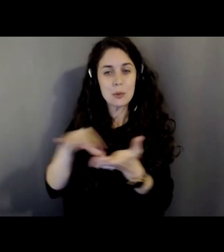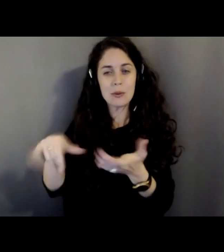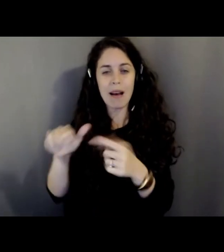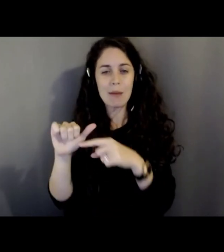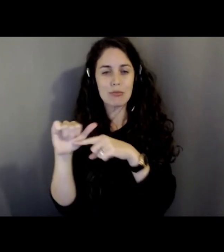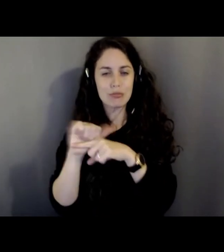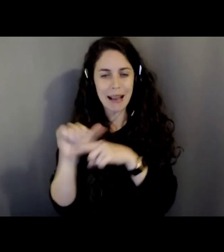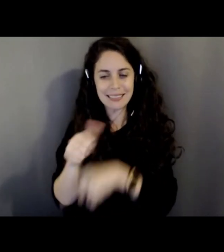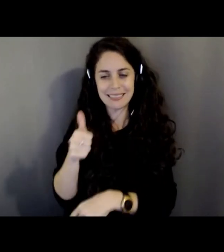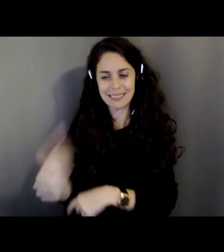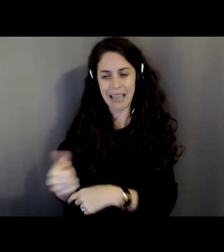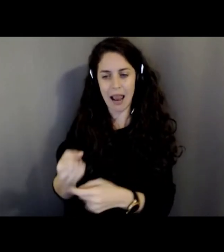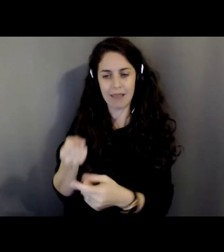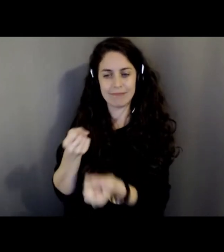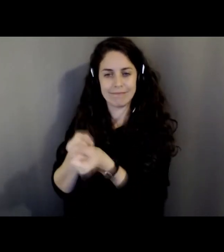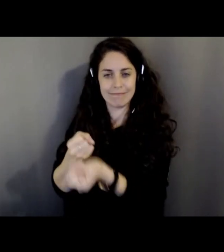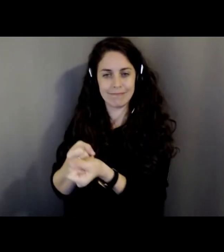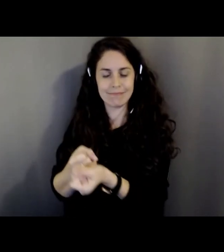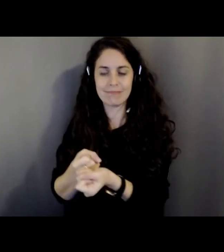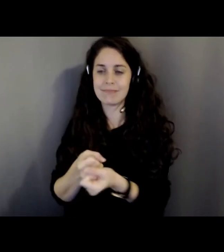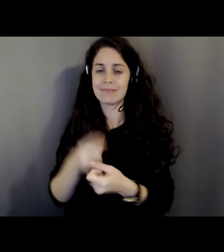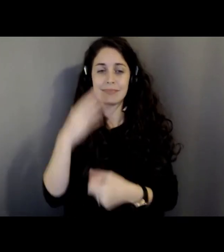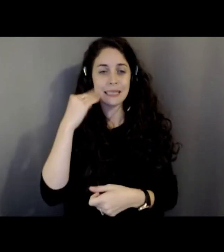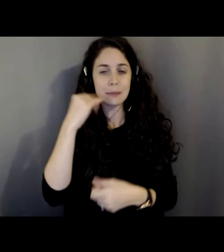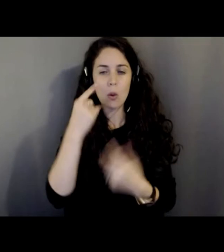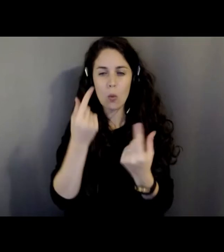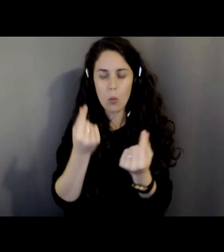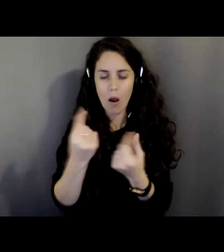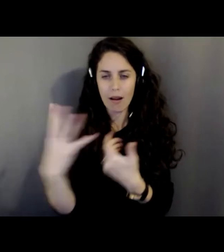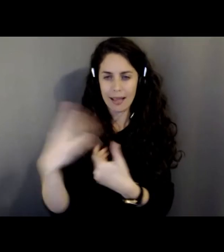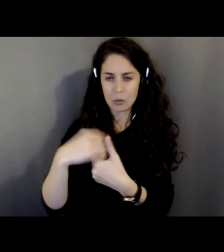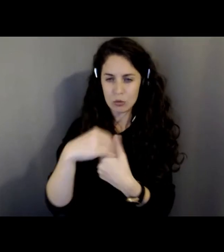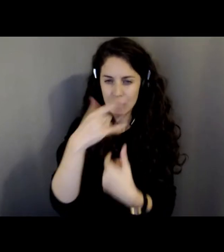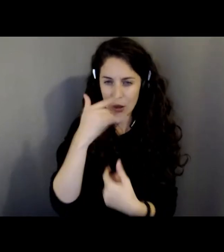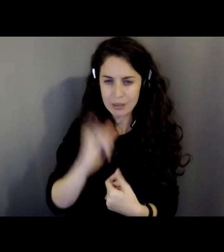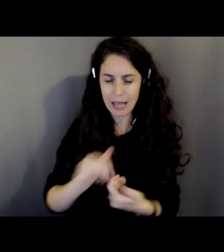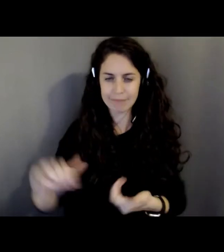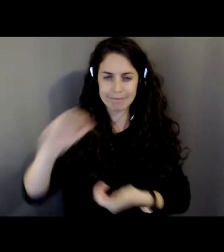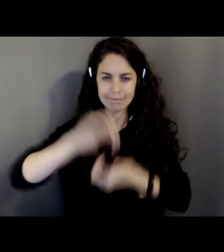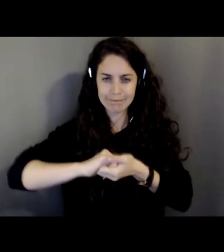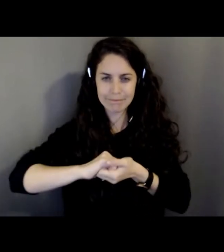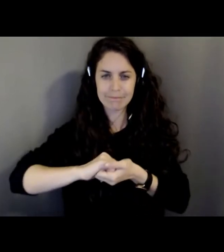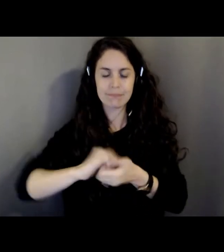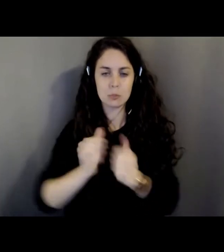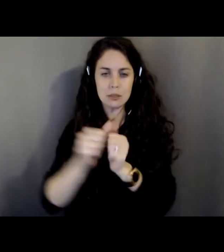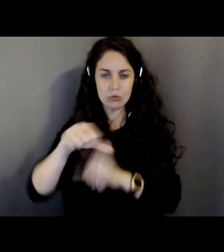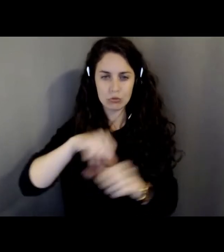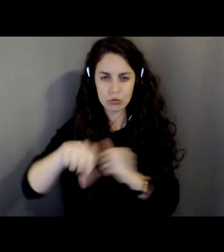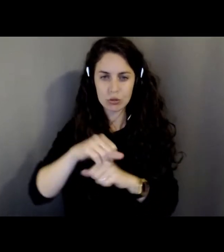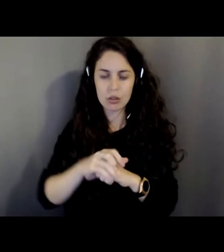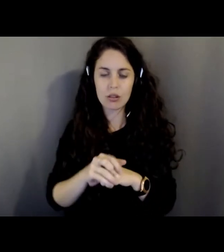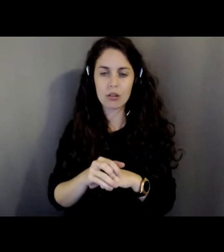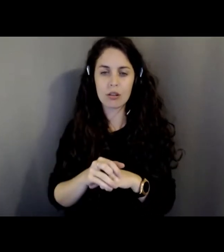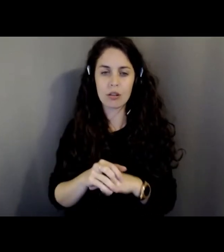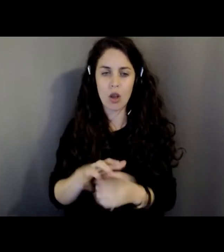experience and inclusion and collaboration, and really learn first-hand about accommodations: